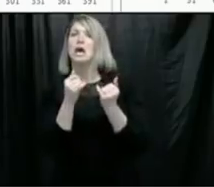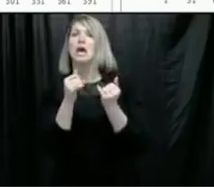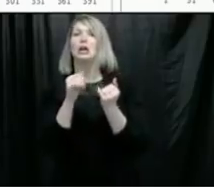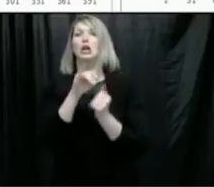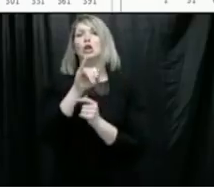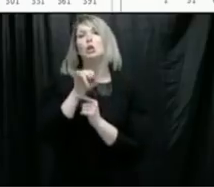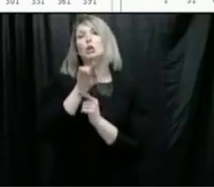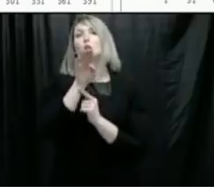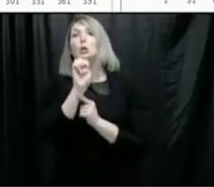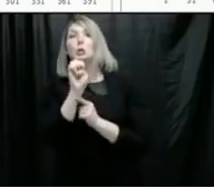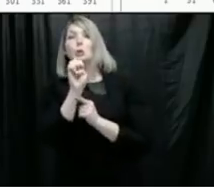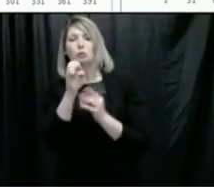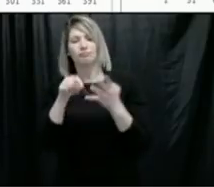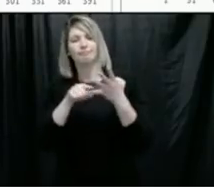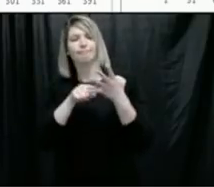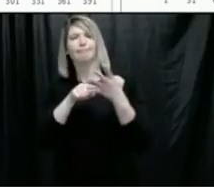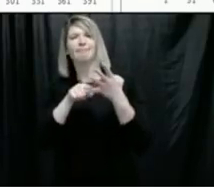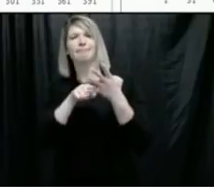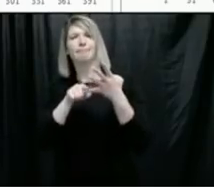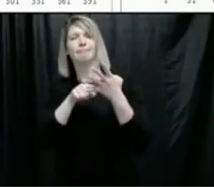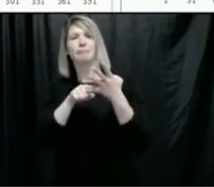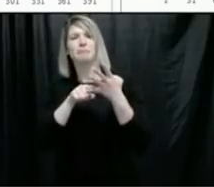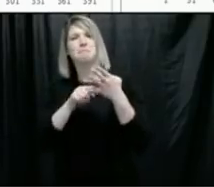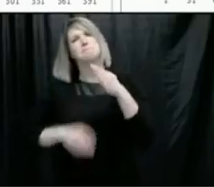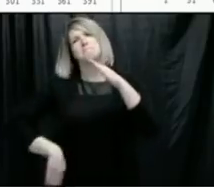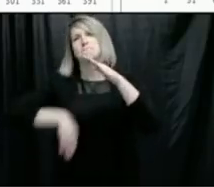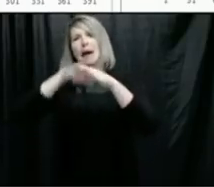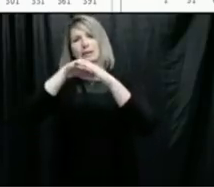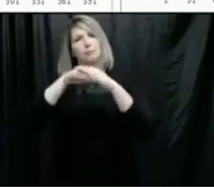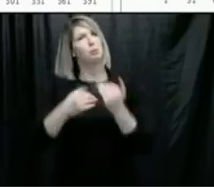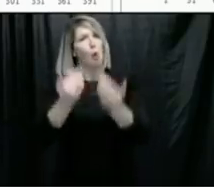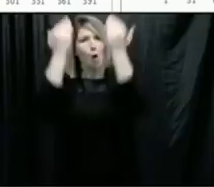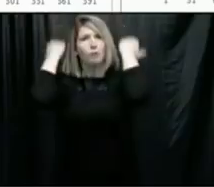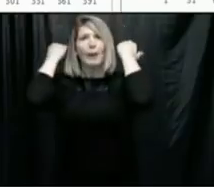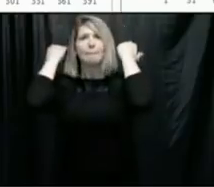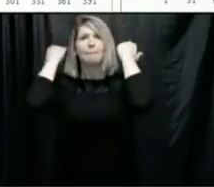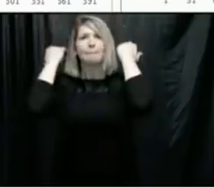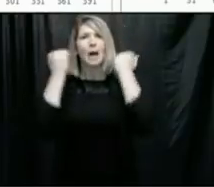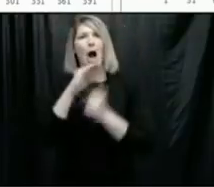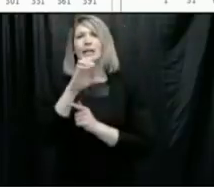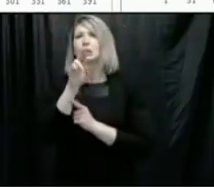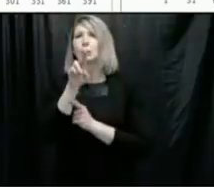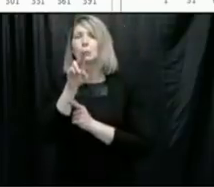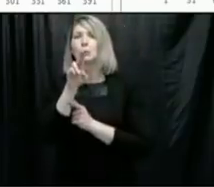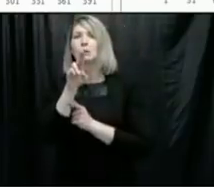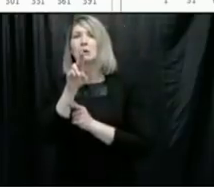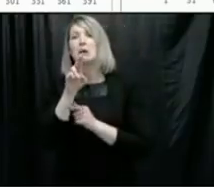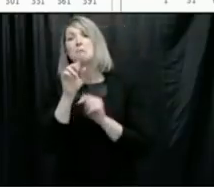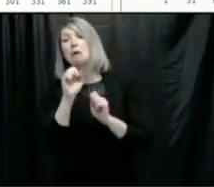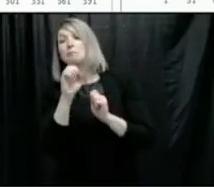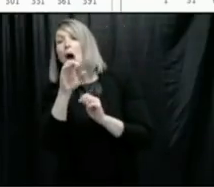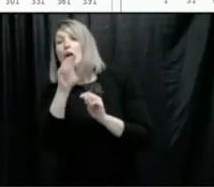THE END OF JUNE YOU WILL REACH